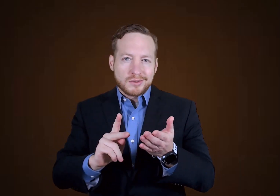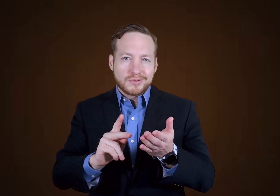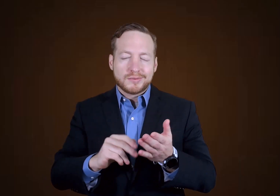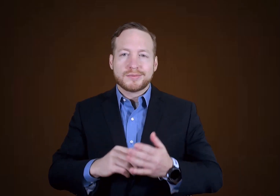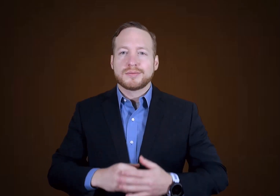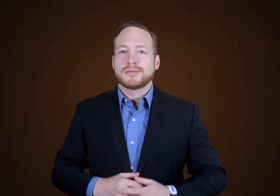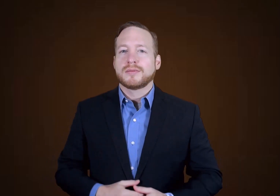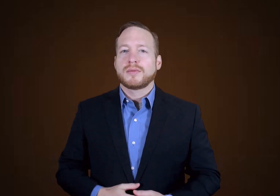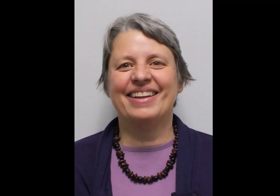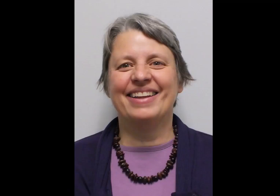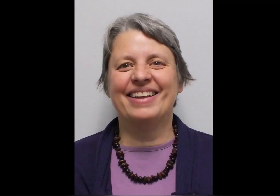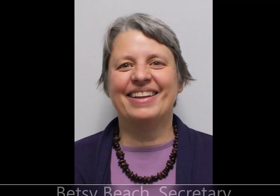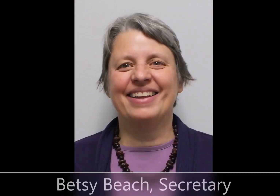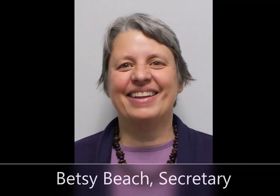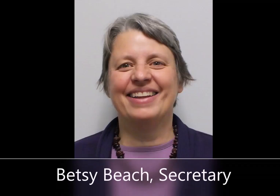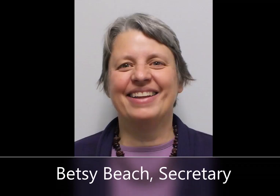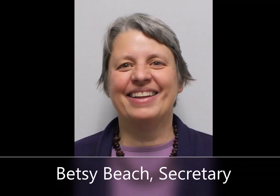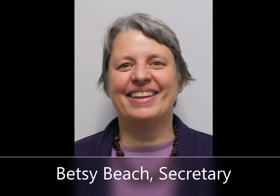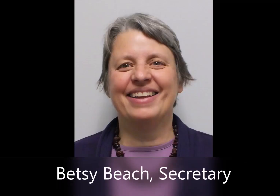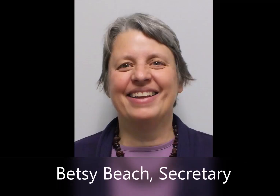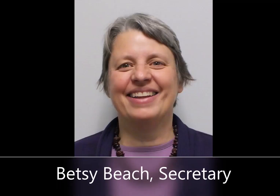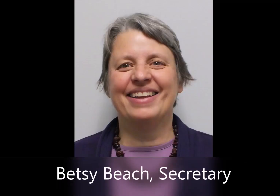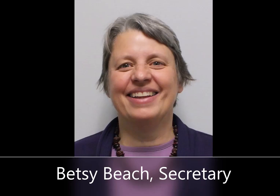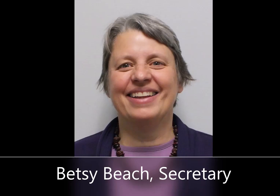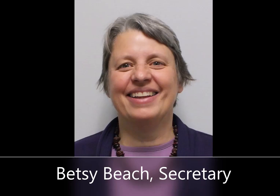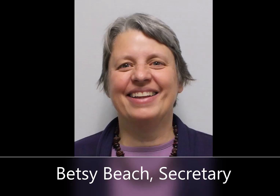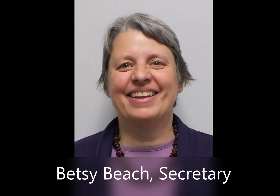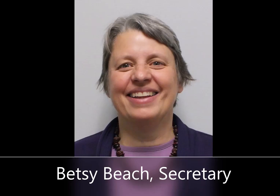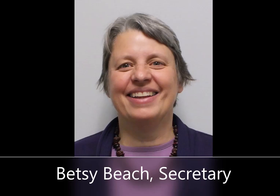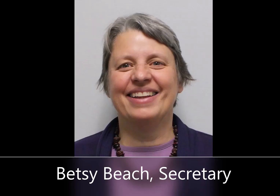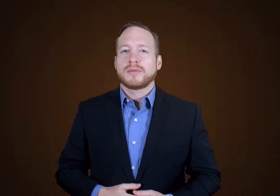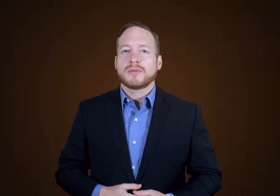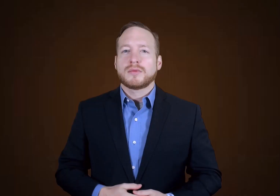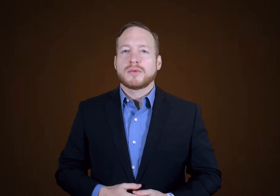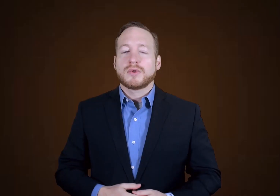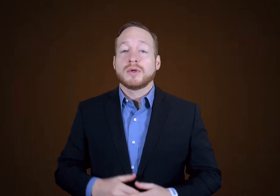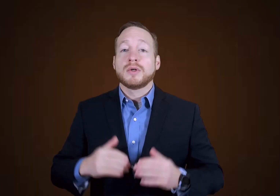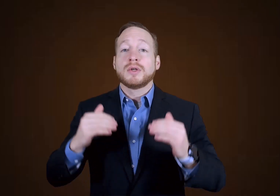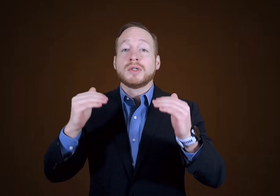Betsy is our Secretary